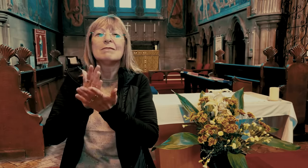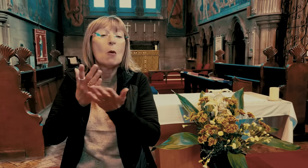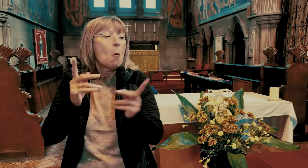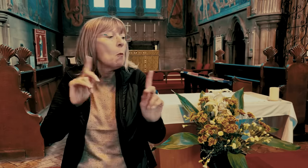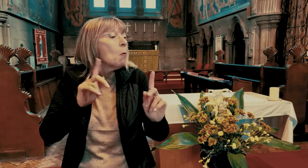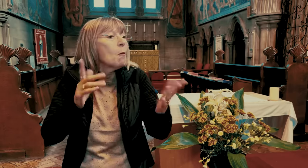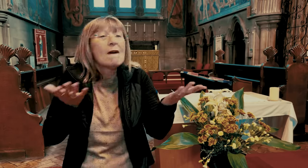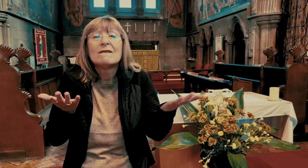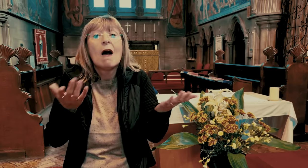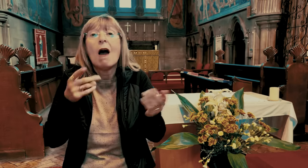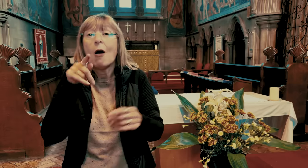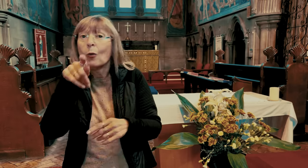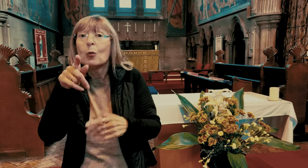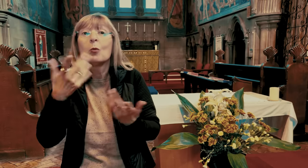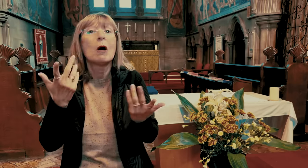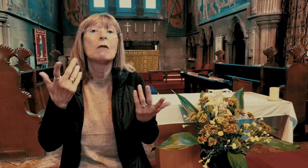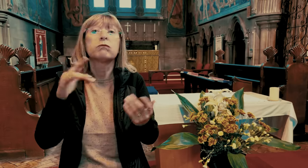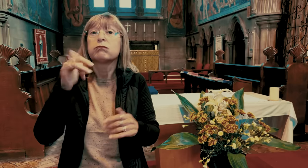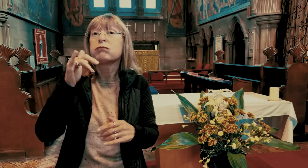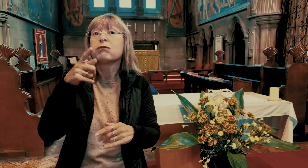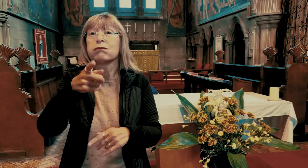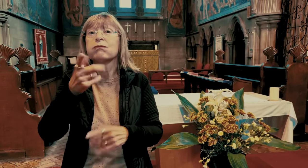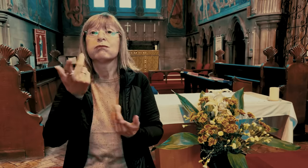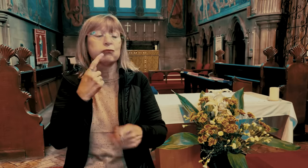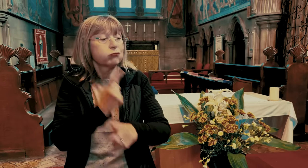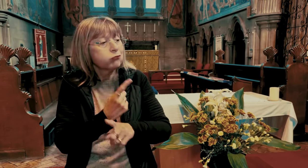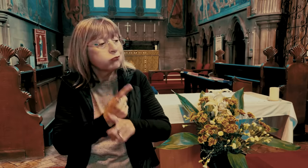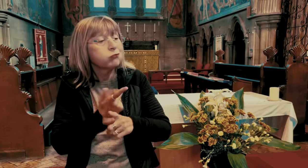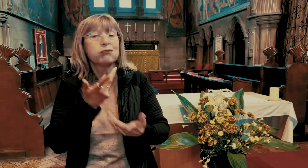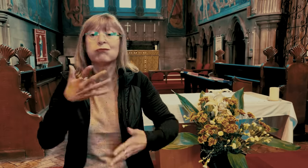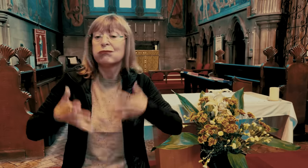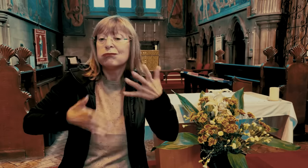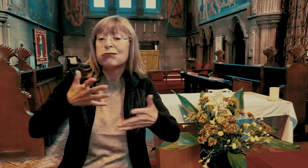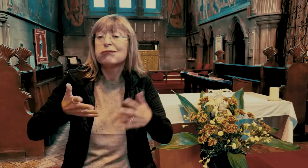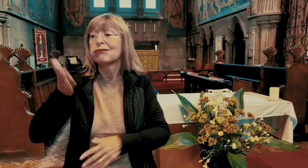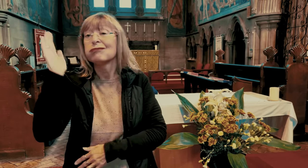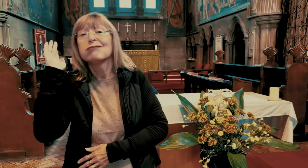And whatever you do, in word or deed,